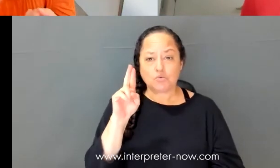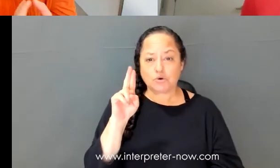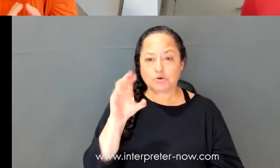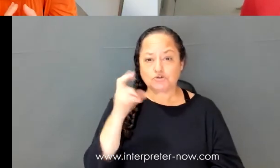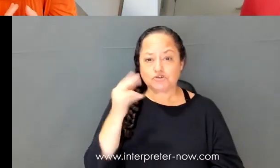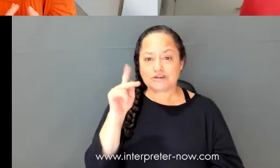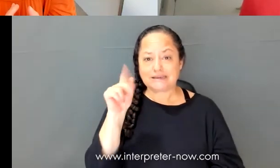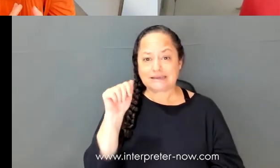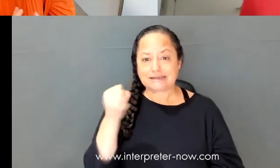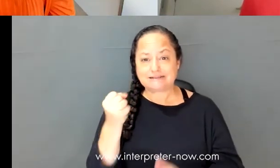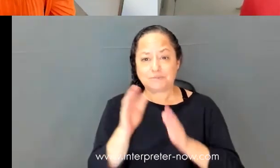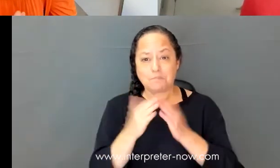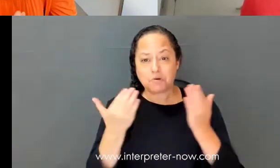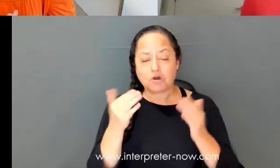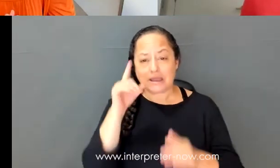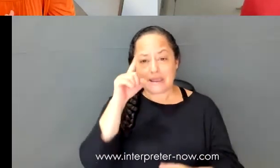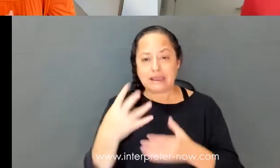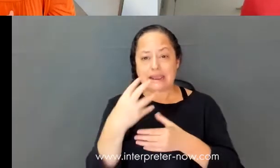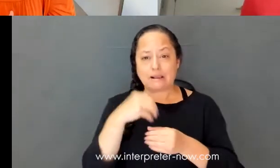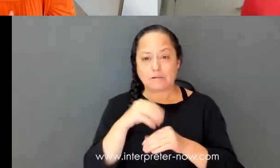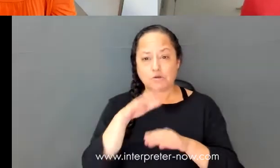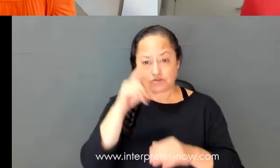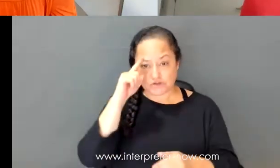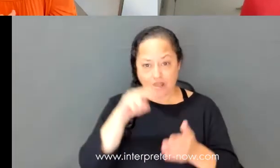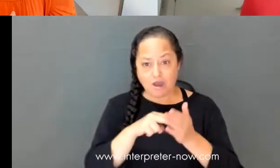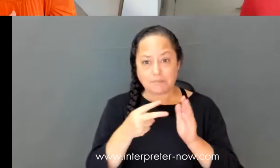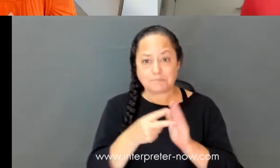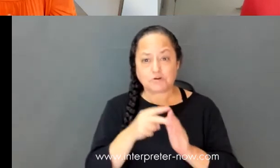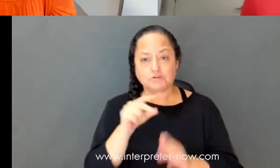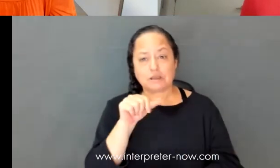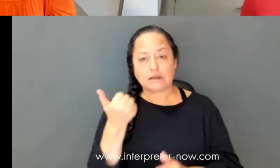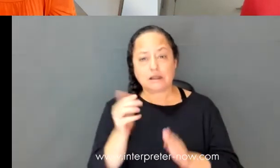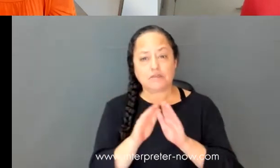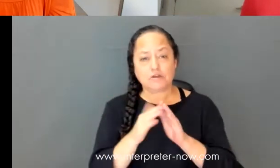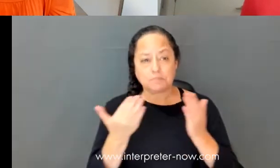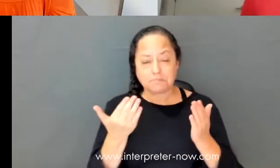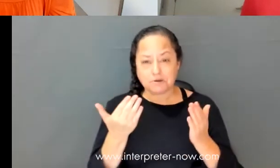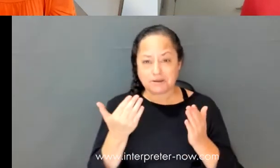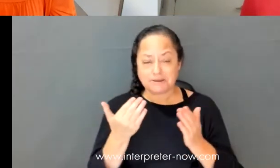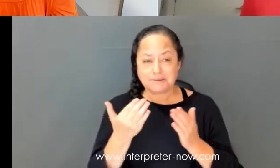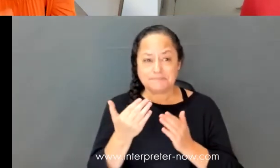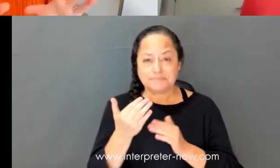And she also has another book, The Diversity Advantage: Fixing Gender Inequality in the Workplace.